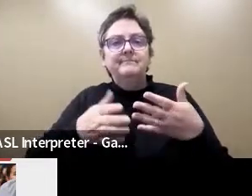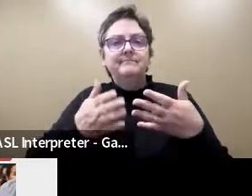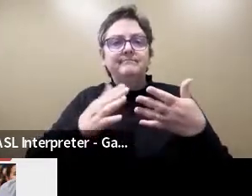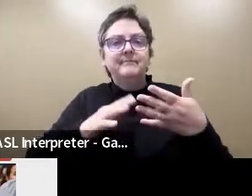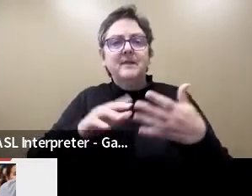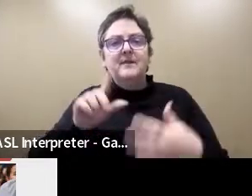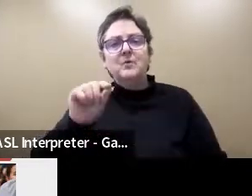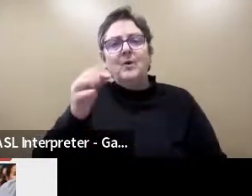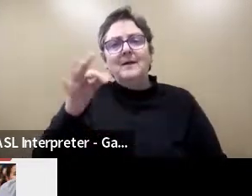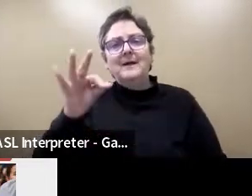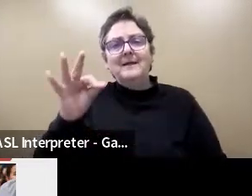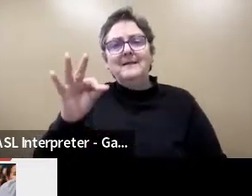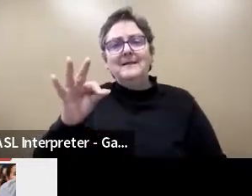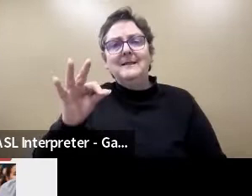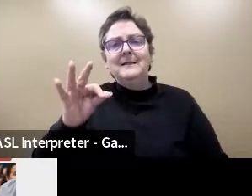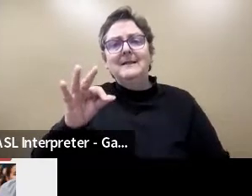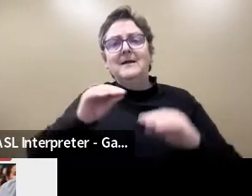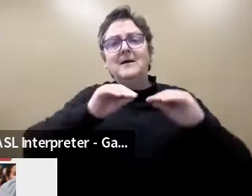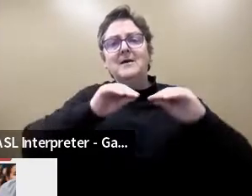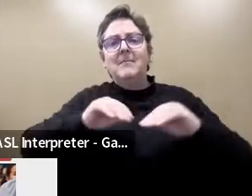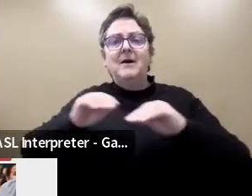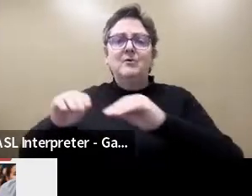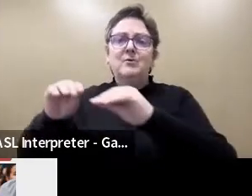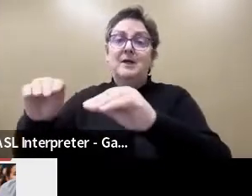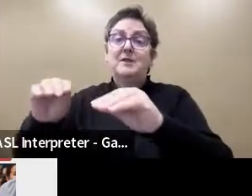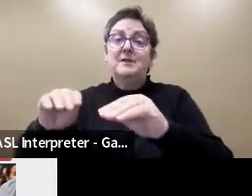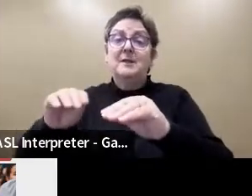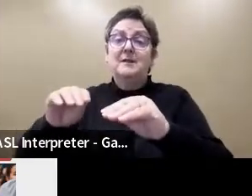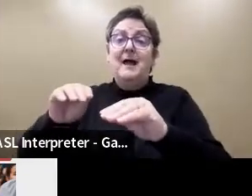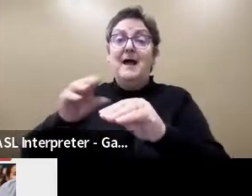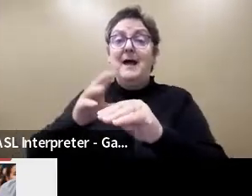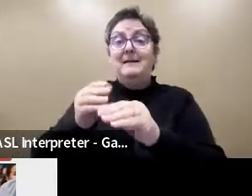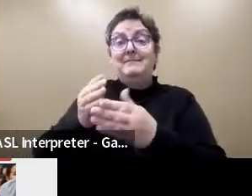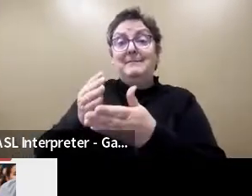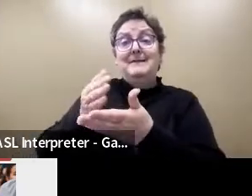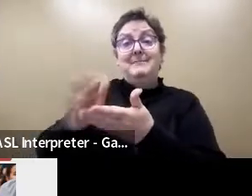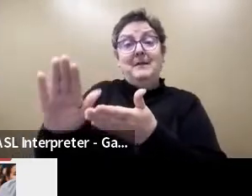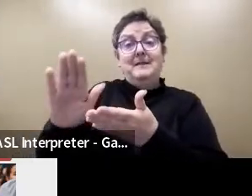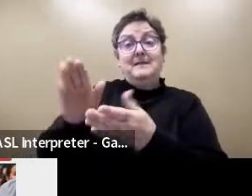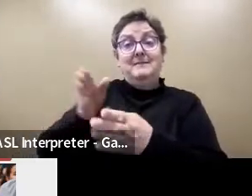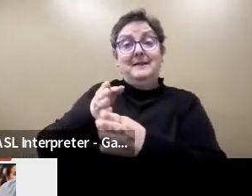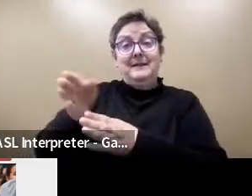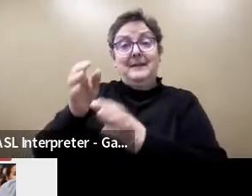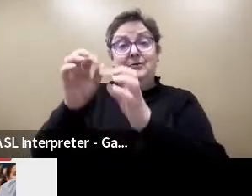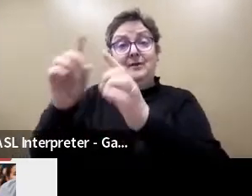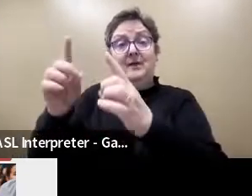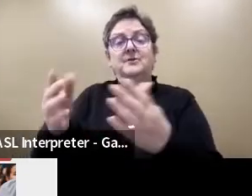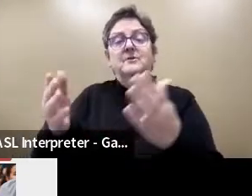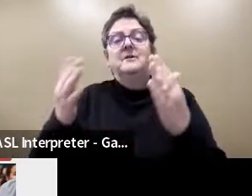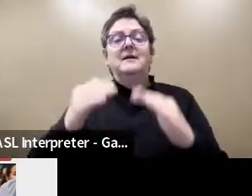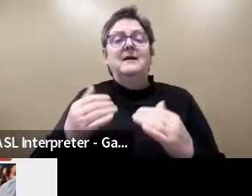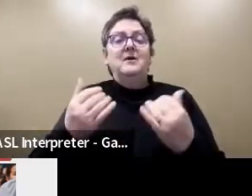And then another one that is very important also for the discussion we are having today was about inclusion